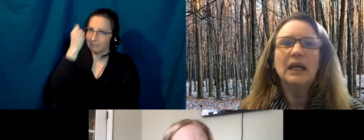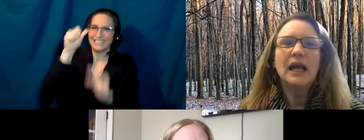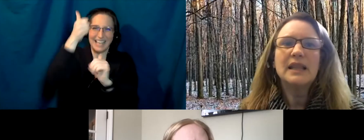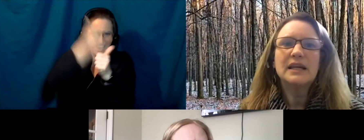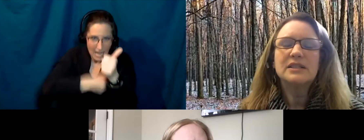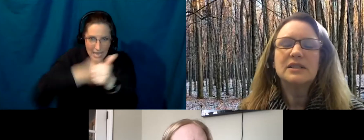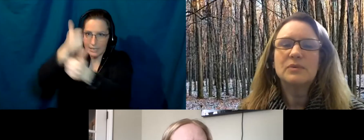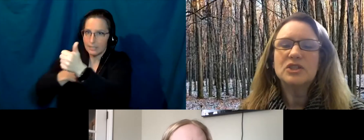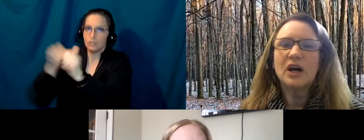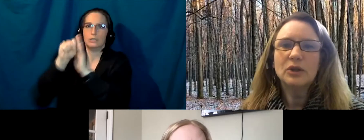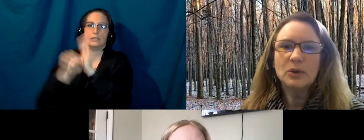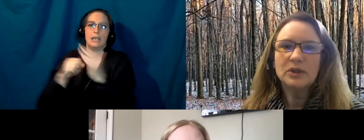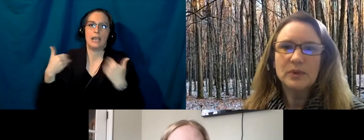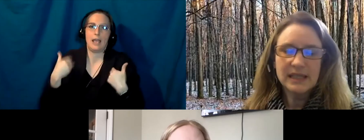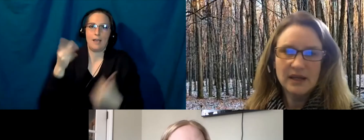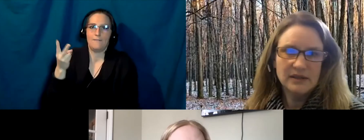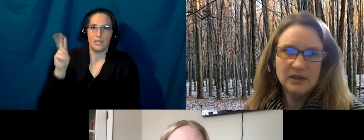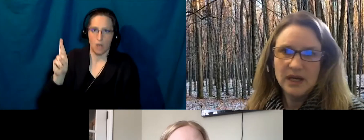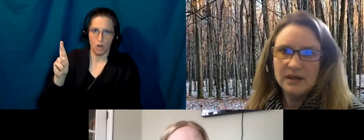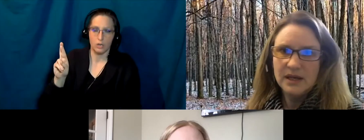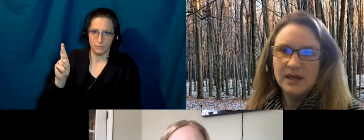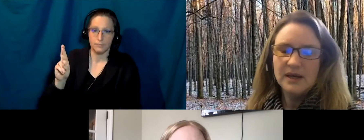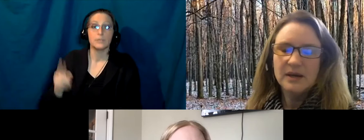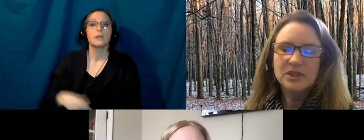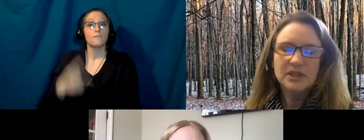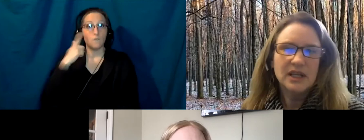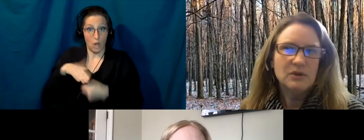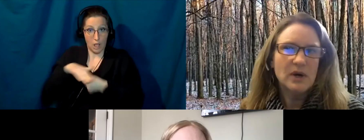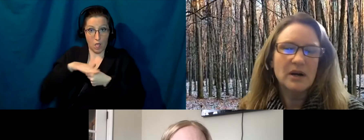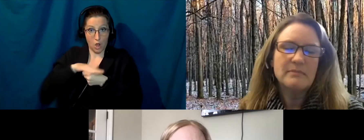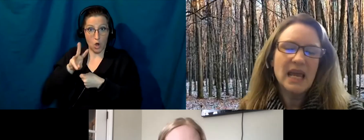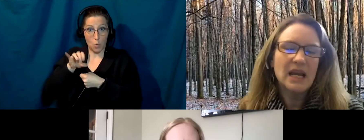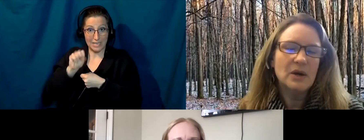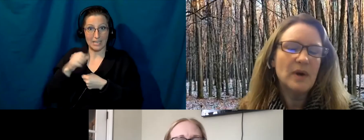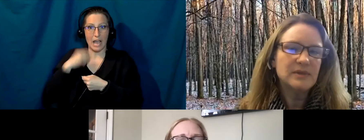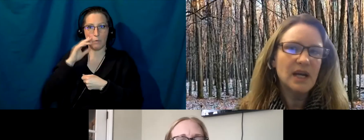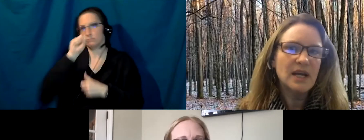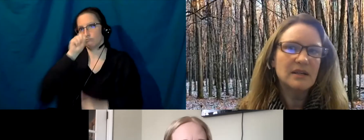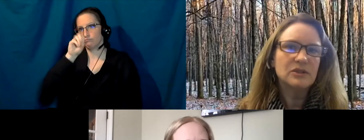To reach our local Wisconsin one, I'm just going to give you our main website so you